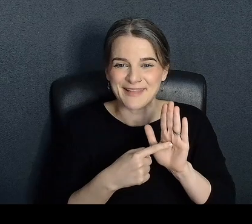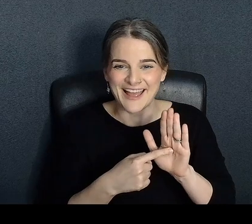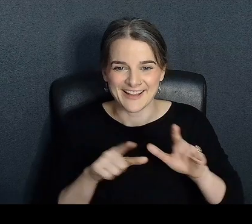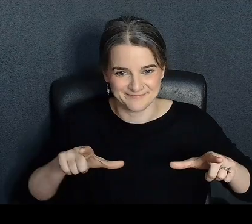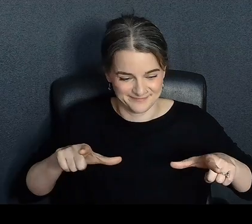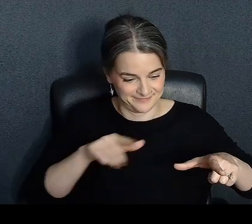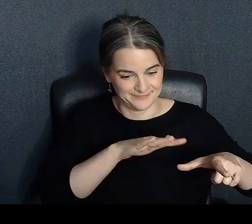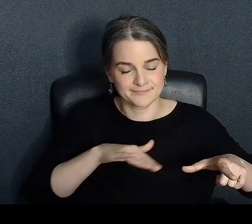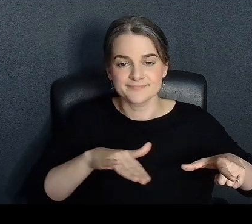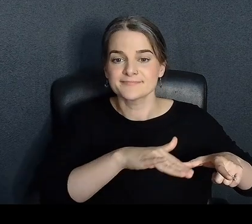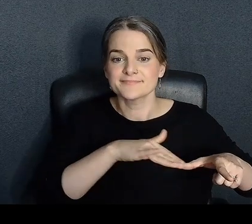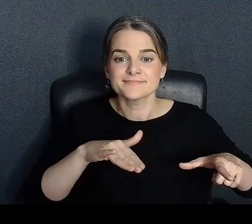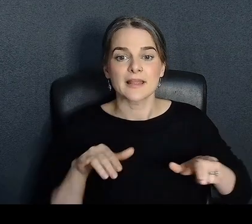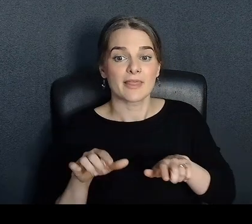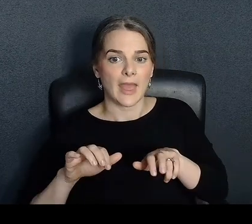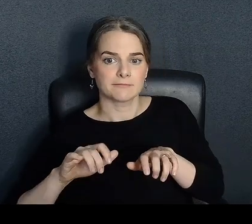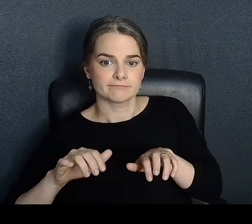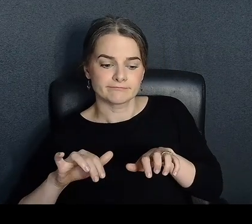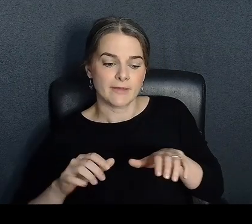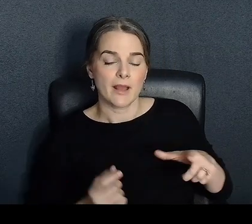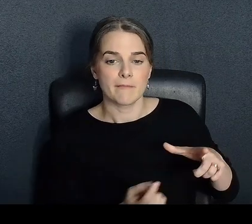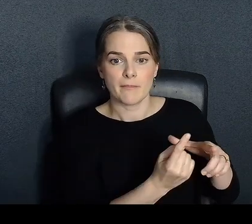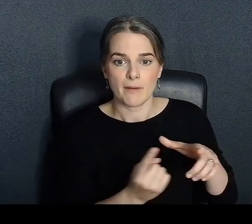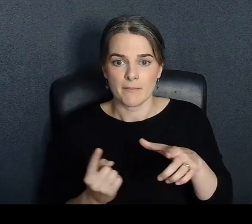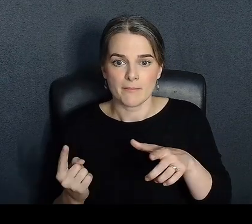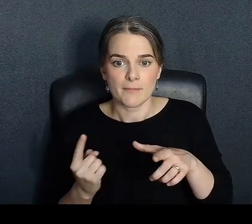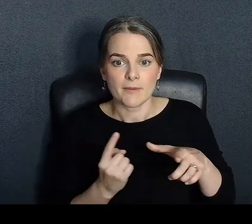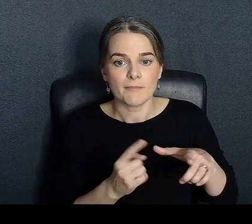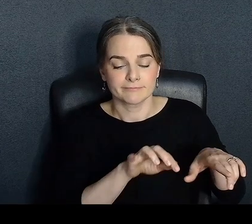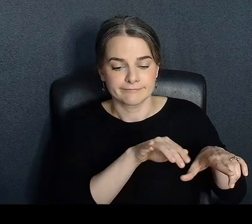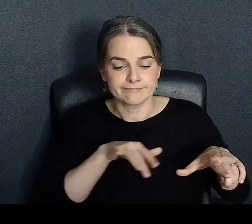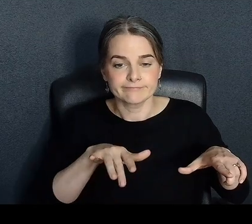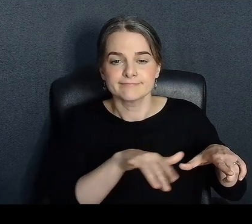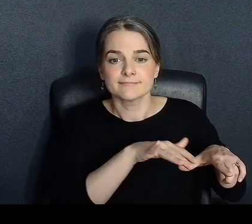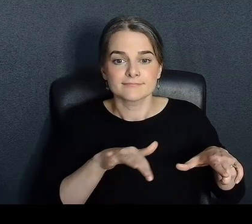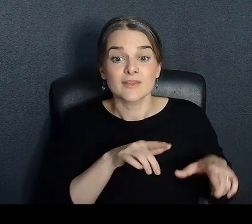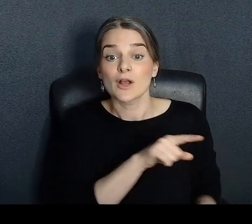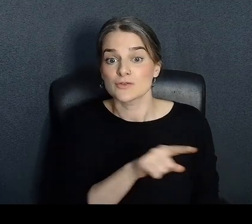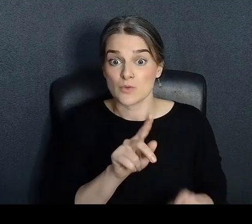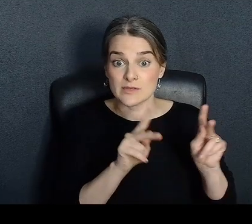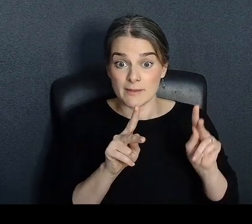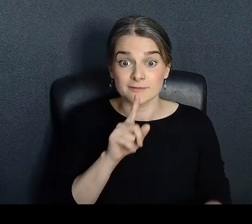And they use a Braille display. So they have to know Braille.